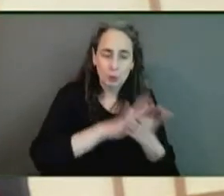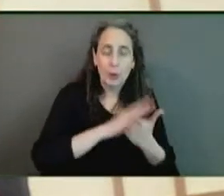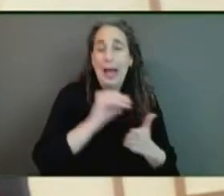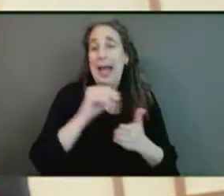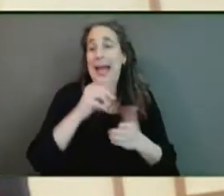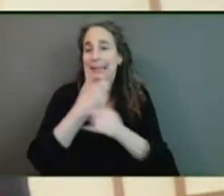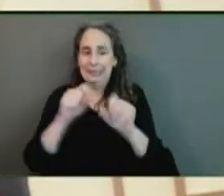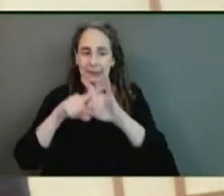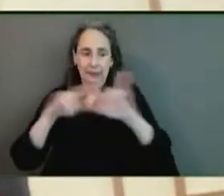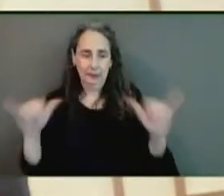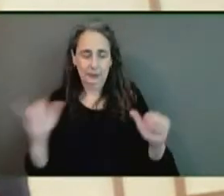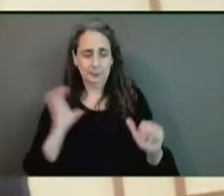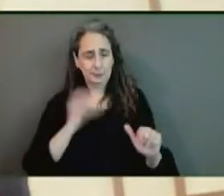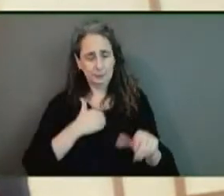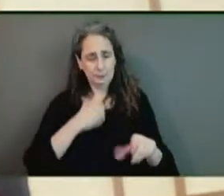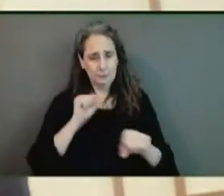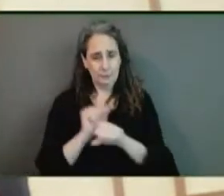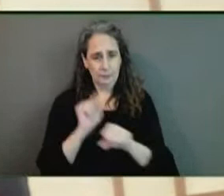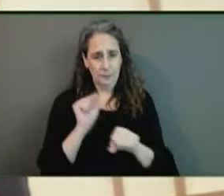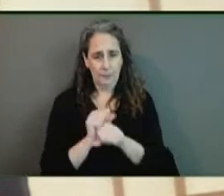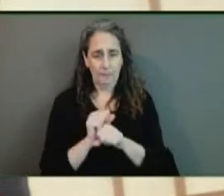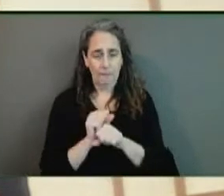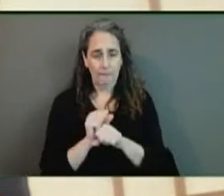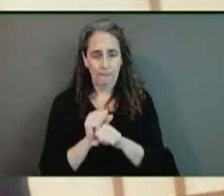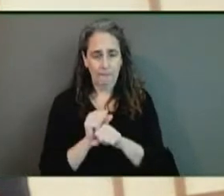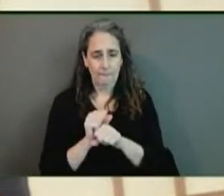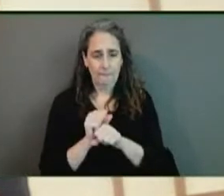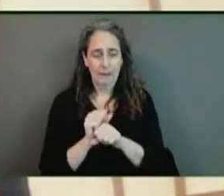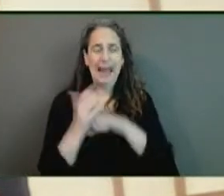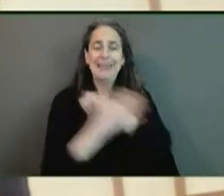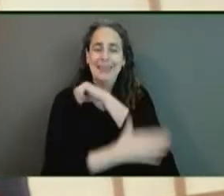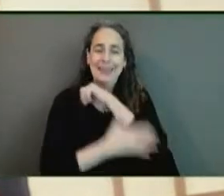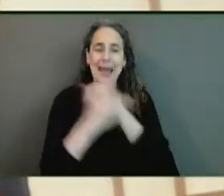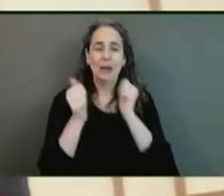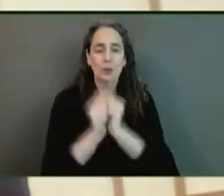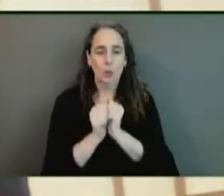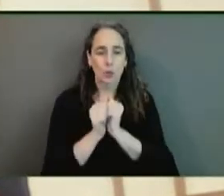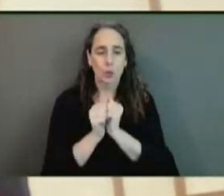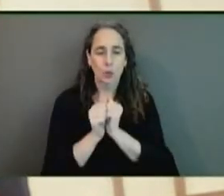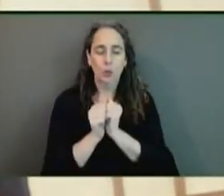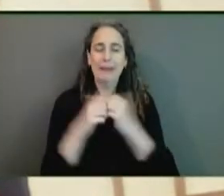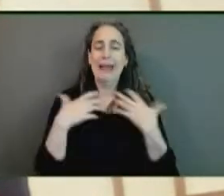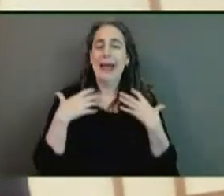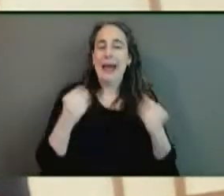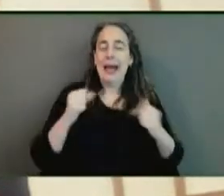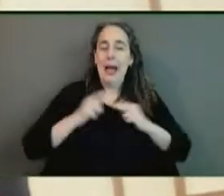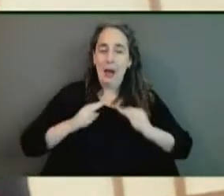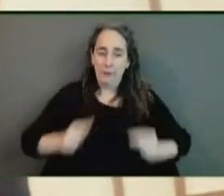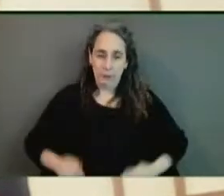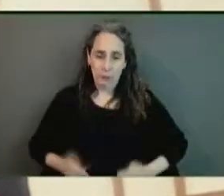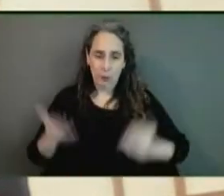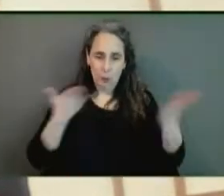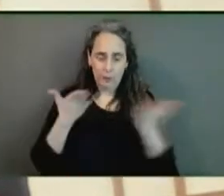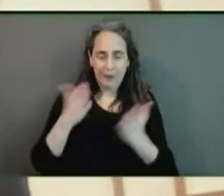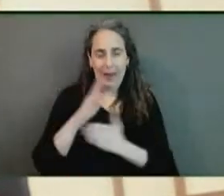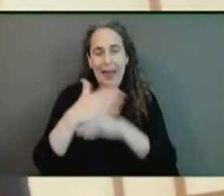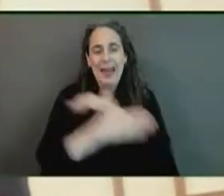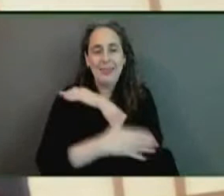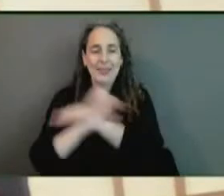Children in school and trying to ke Chiren fe at the same time. Our work to keep the county with health and human